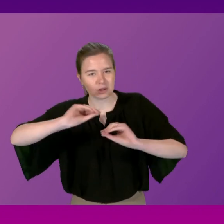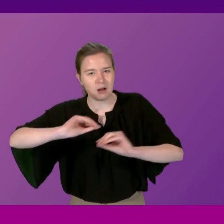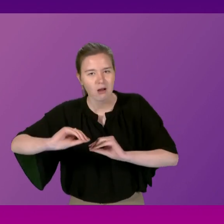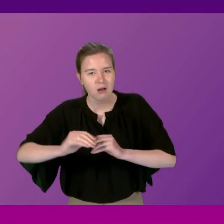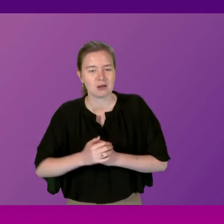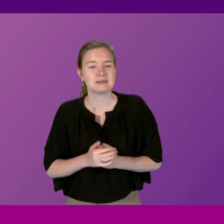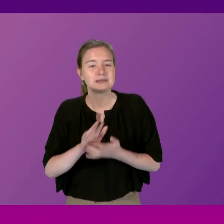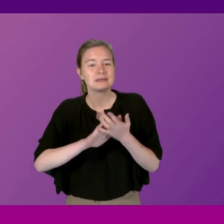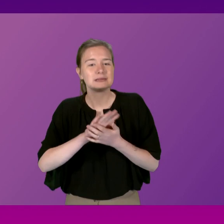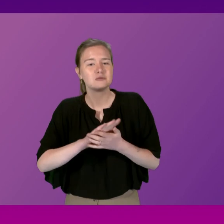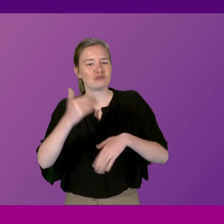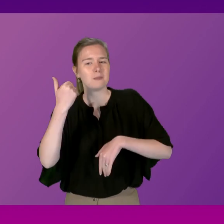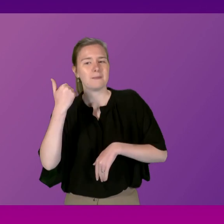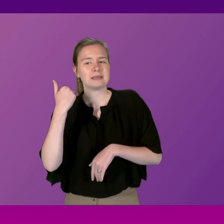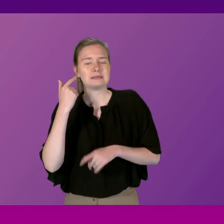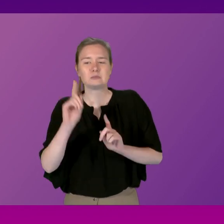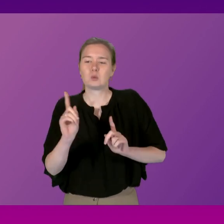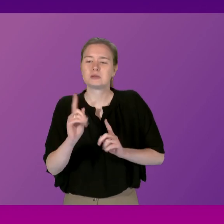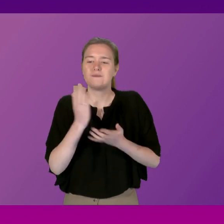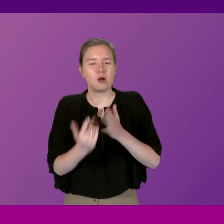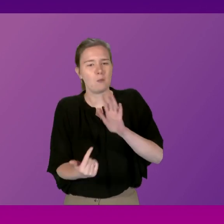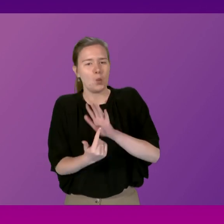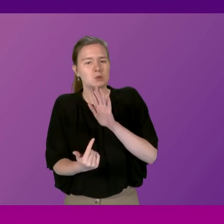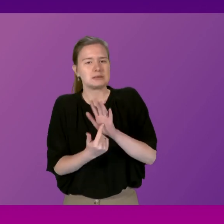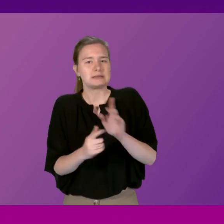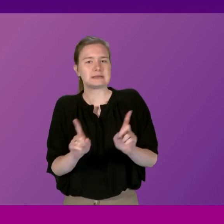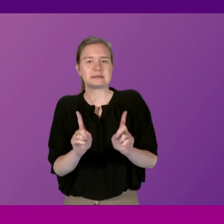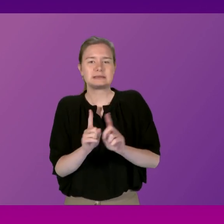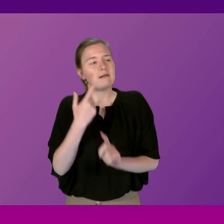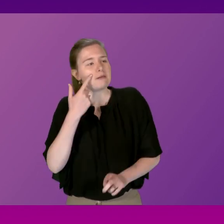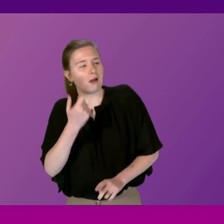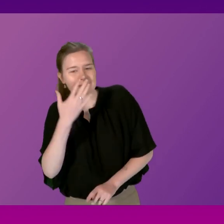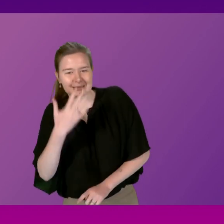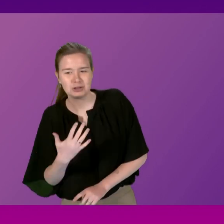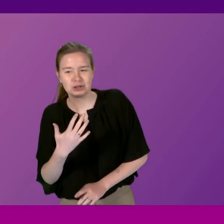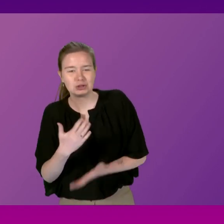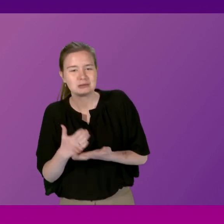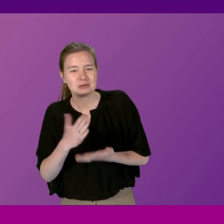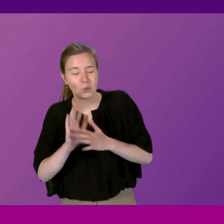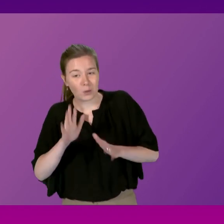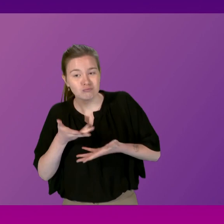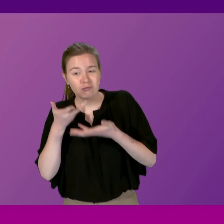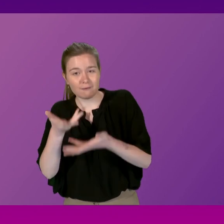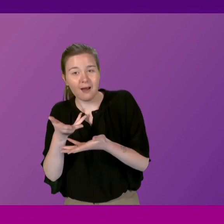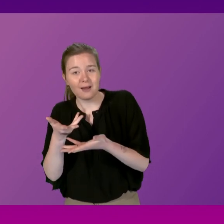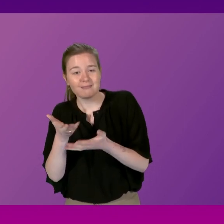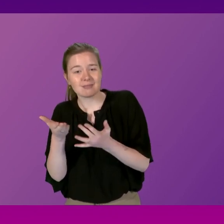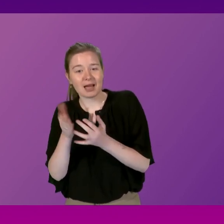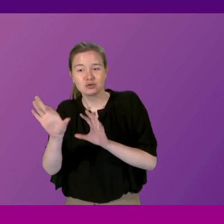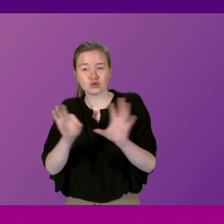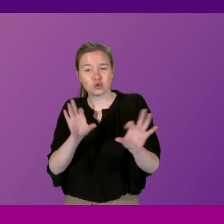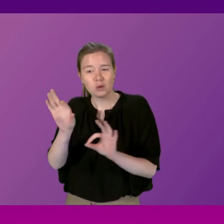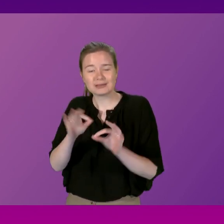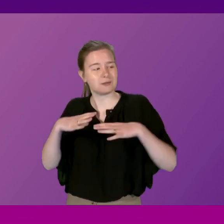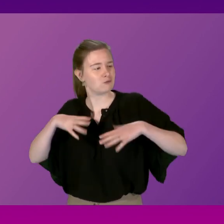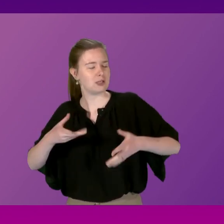That reminded me of how essential it is that we provide that choice and that freedom by